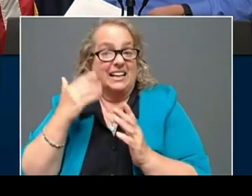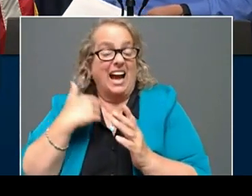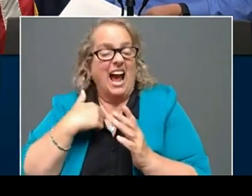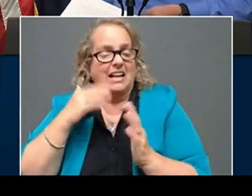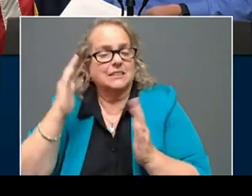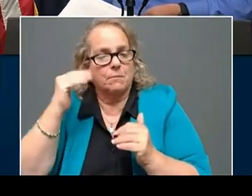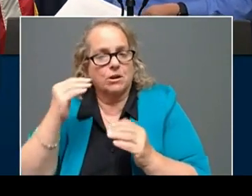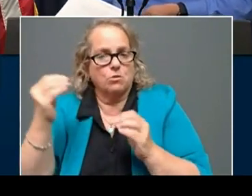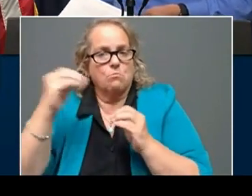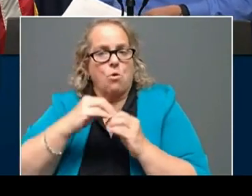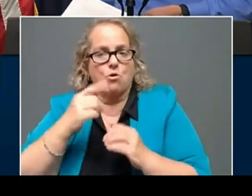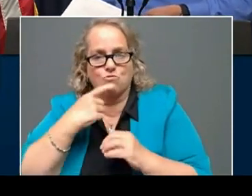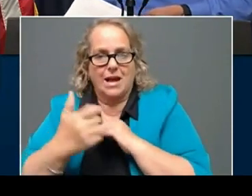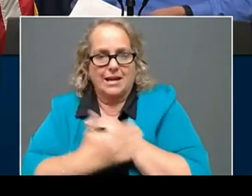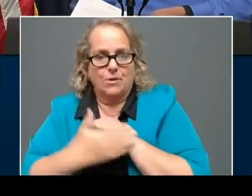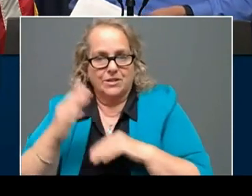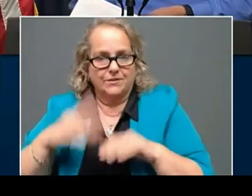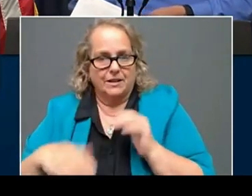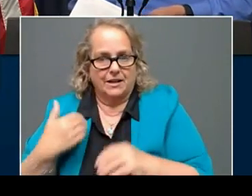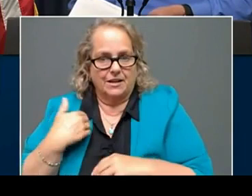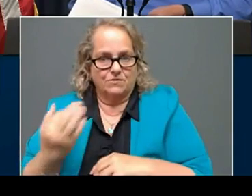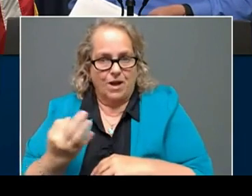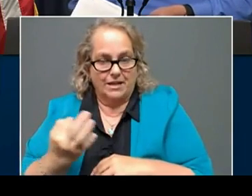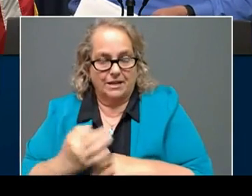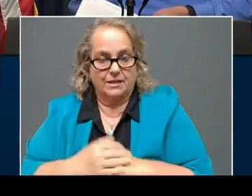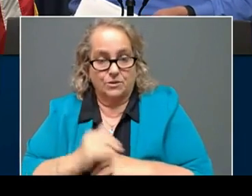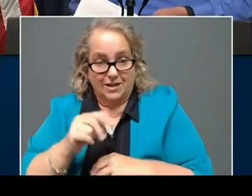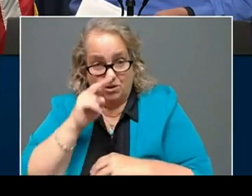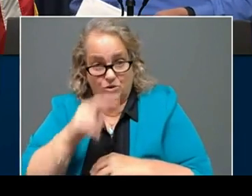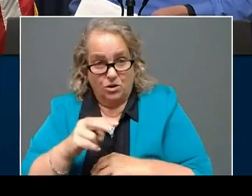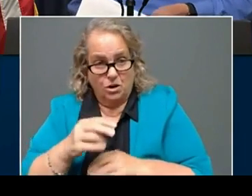at this, you can see how much more orange there is and that the green is